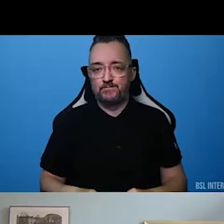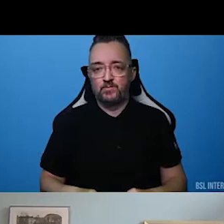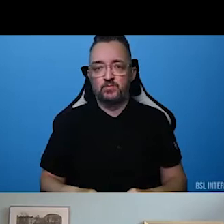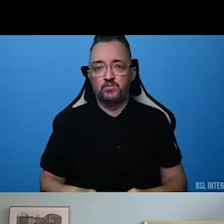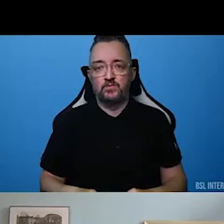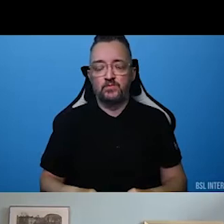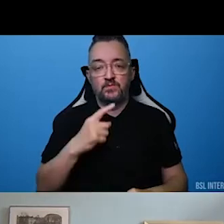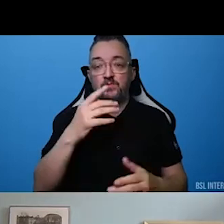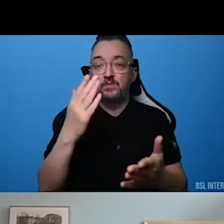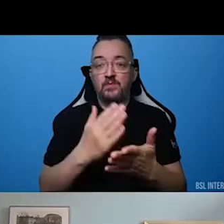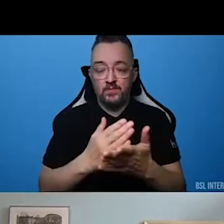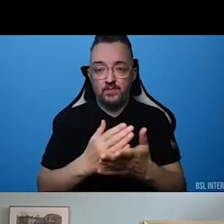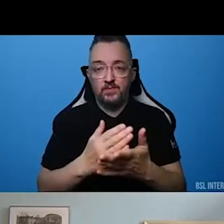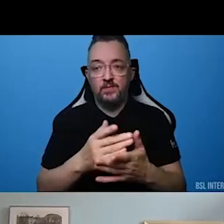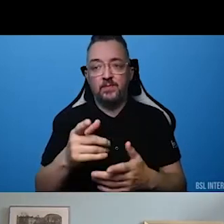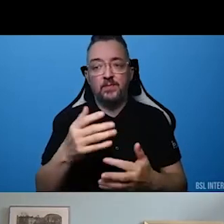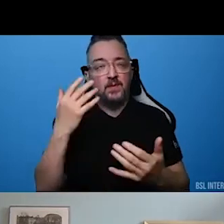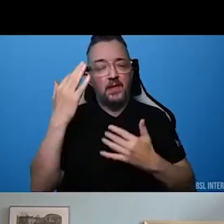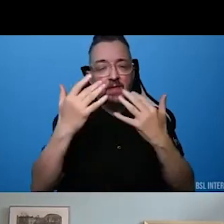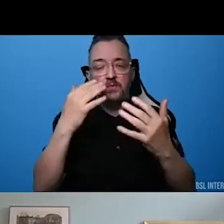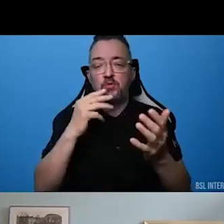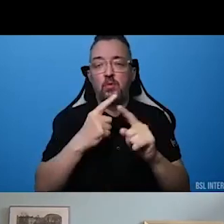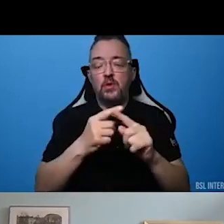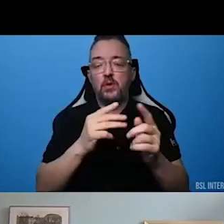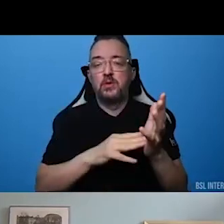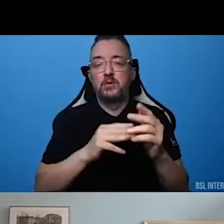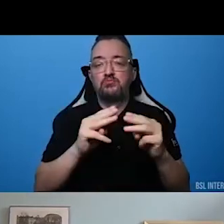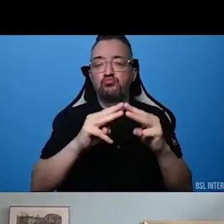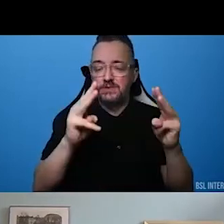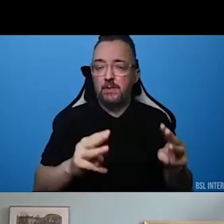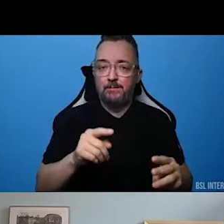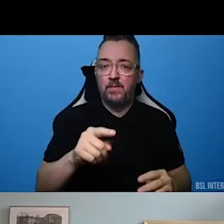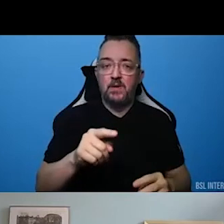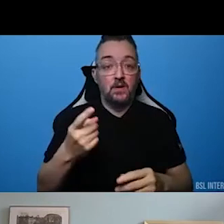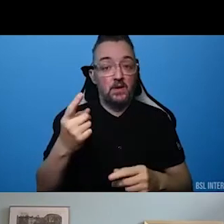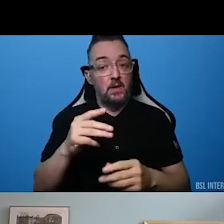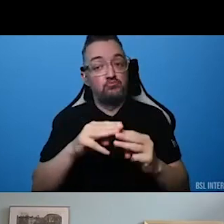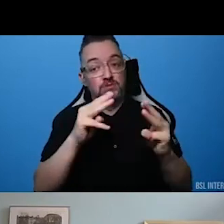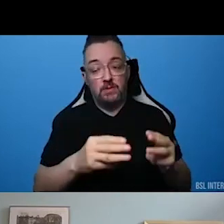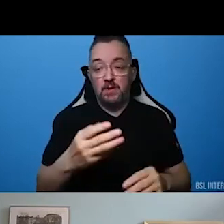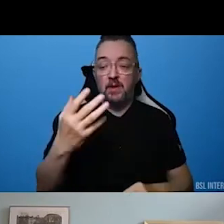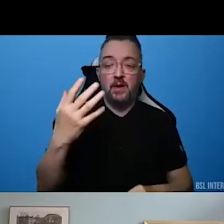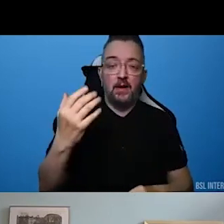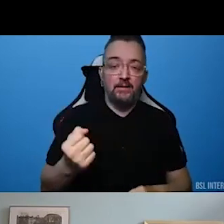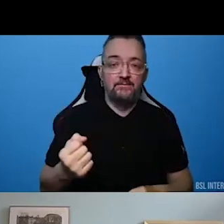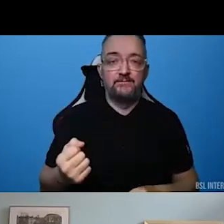Absolutely. And just you know thinking about museums too as being places that have you know,